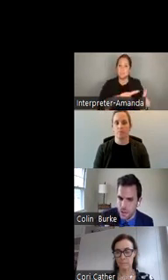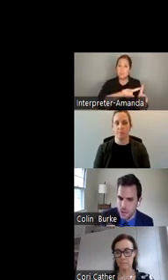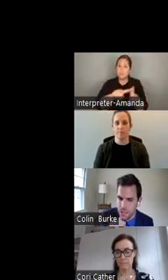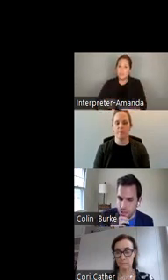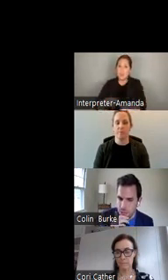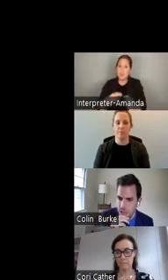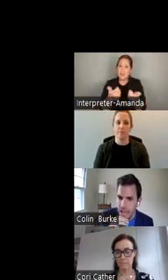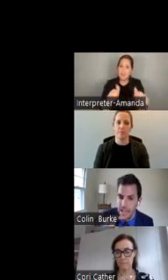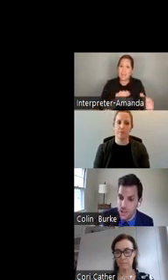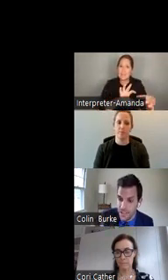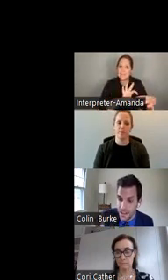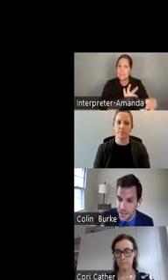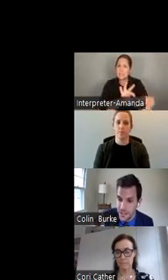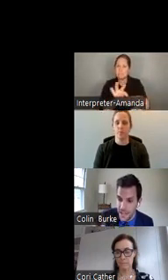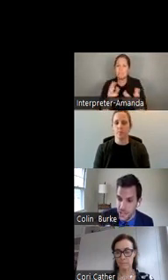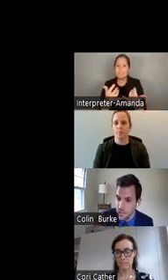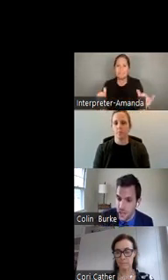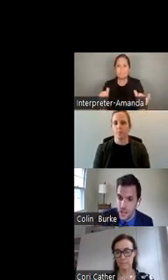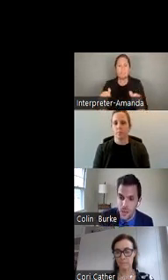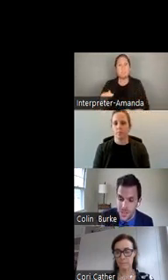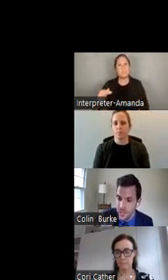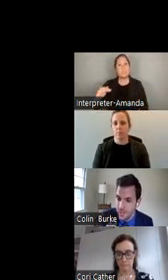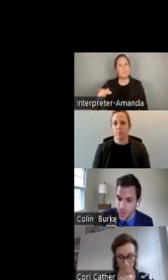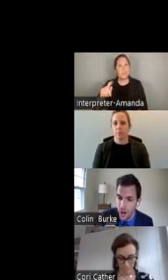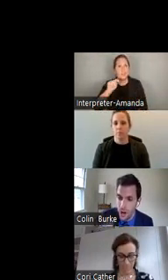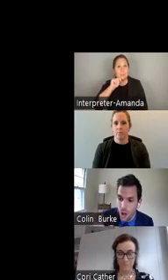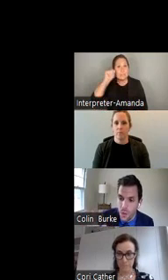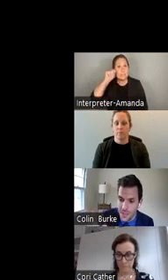those relationships as a Child and Adolescent psychiatrist this is something we're always